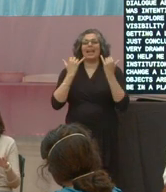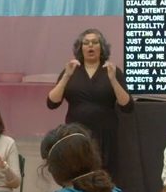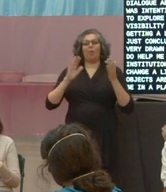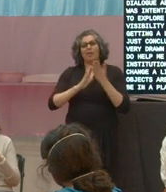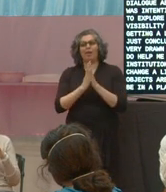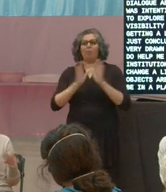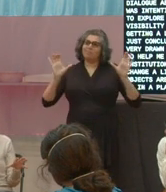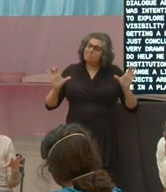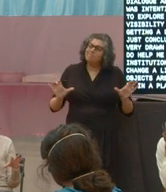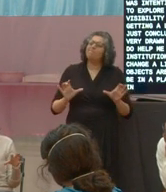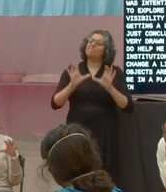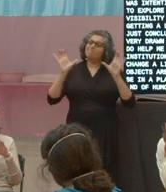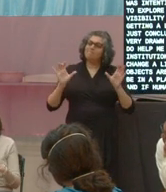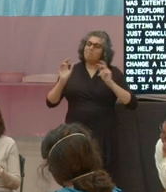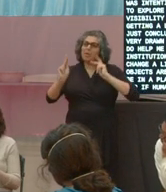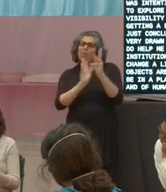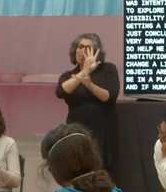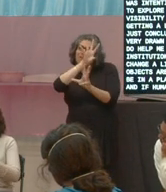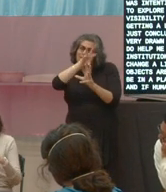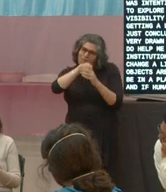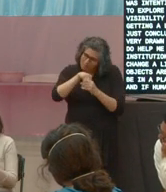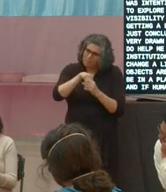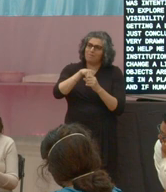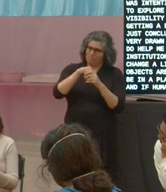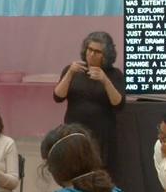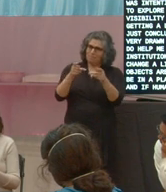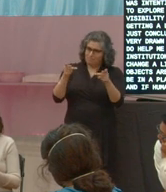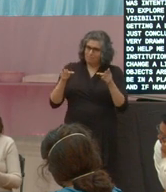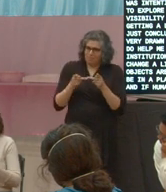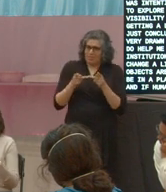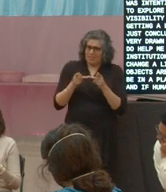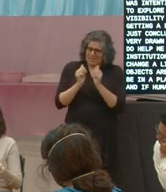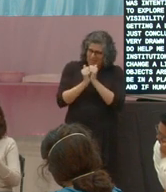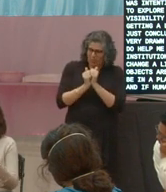activation of humans being in a space together. And it's kind of